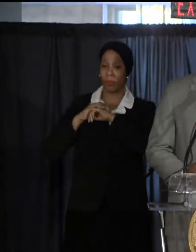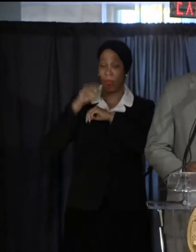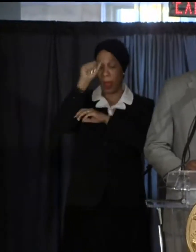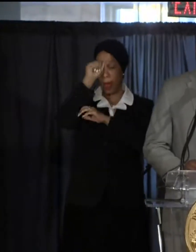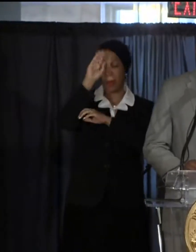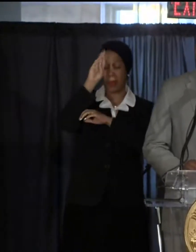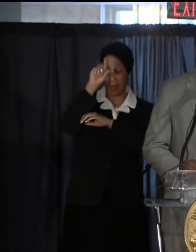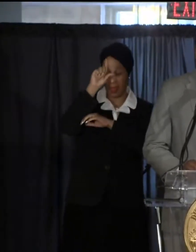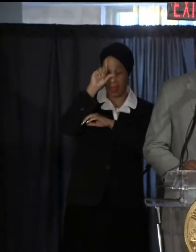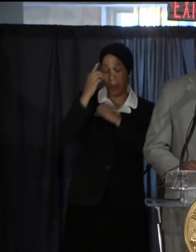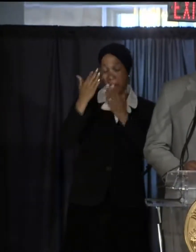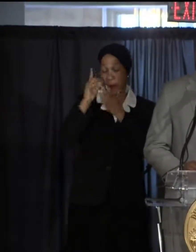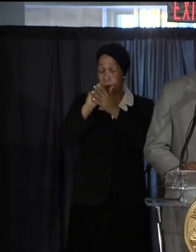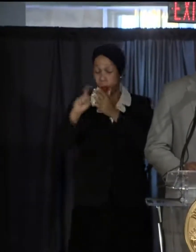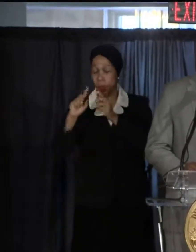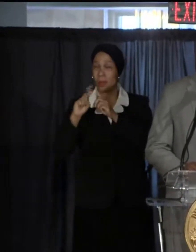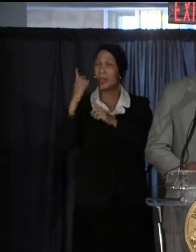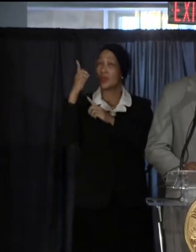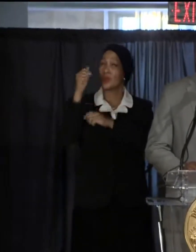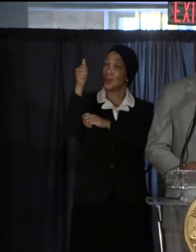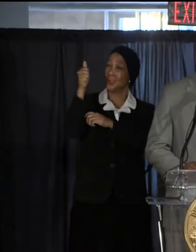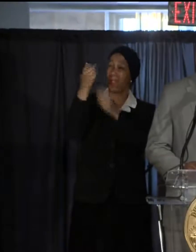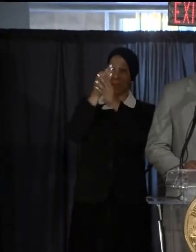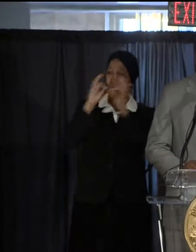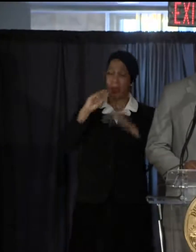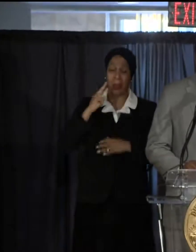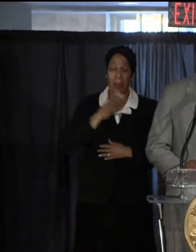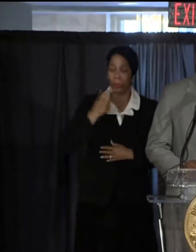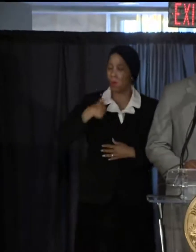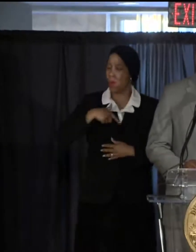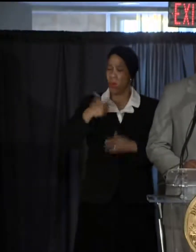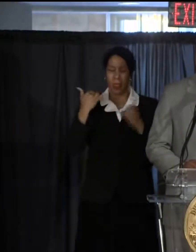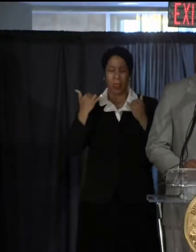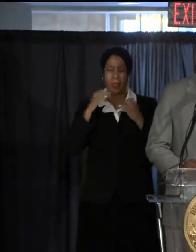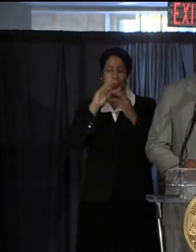YOU ARE THE ONE WHO SET US FREE. WE ARE AN IMPERFECT PEOPLE BUT